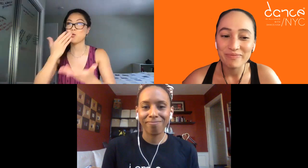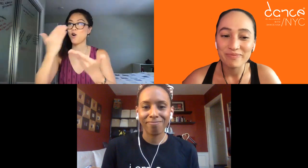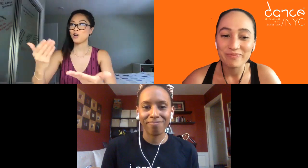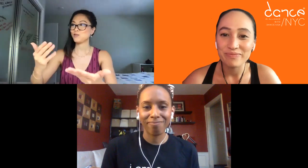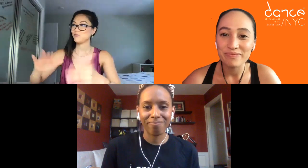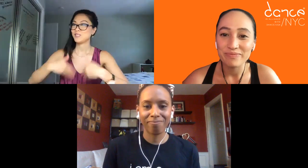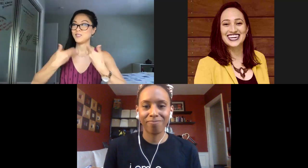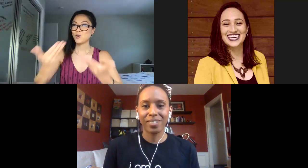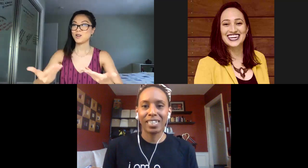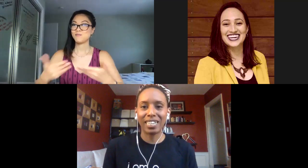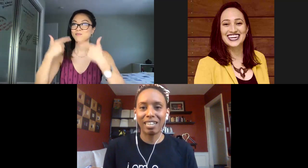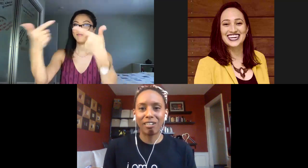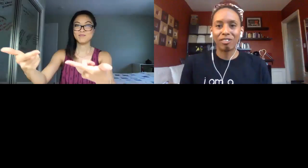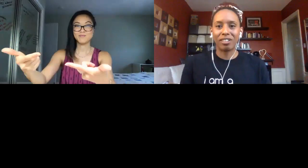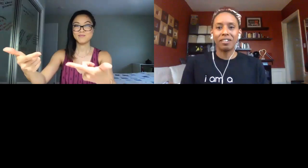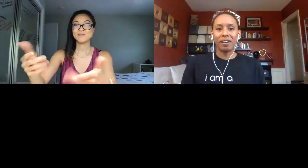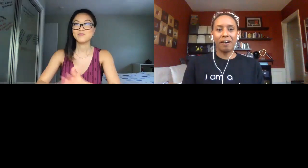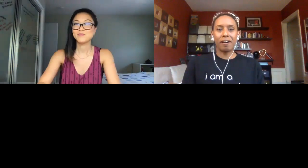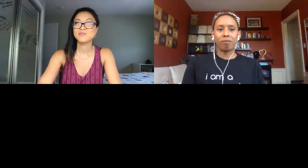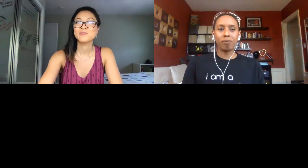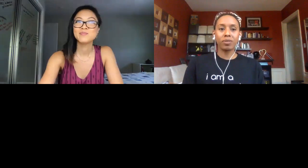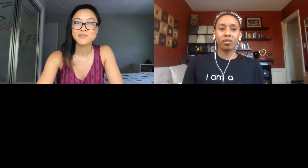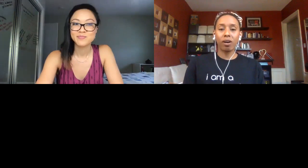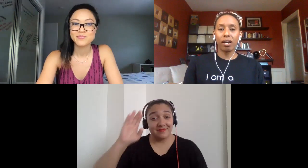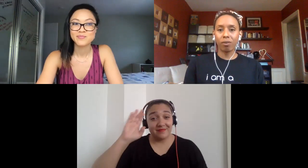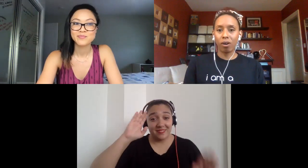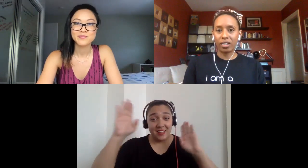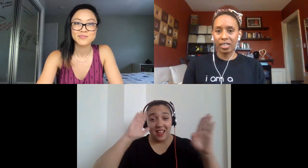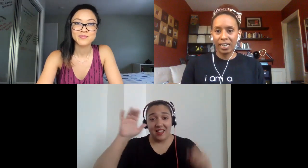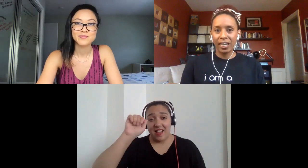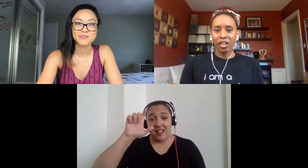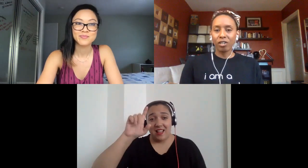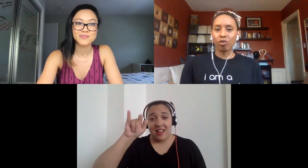Thanks, Alejandra. So hi, everyone.